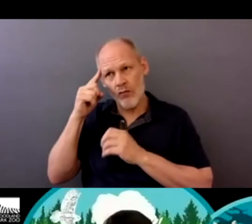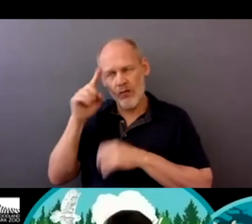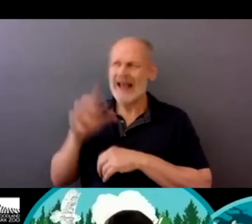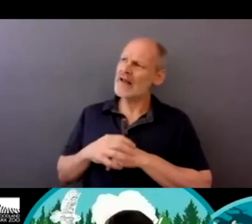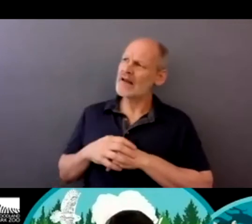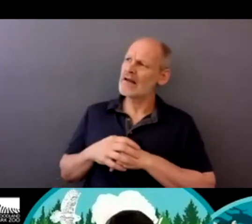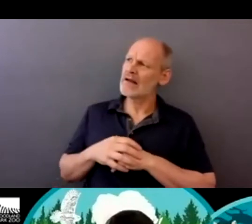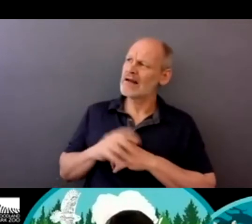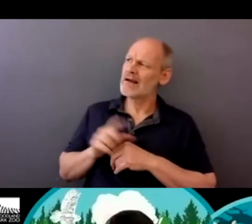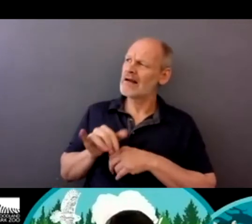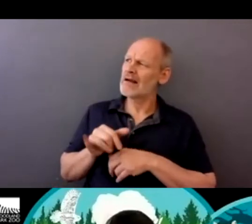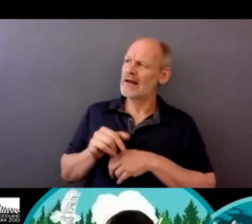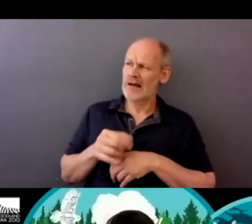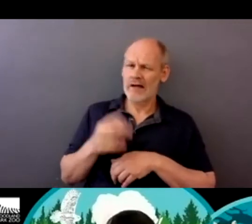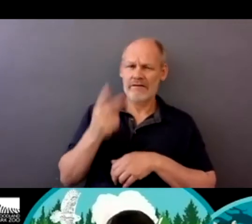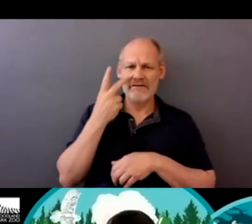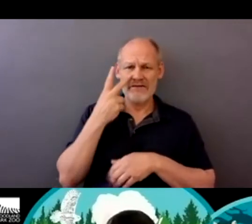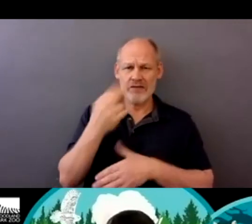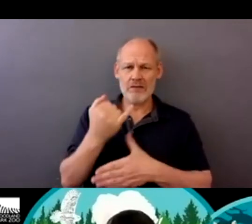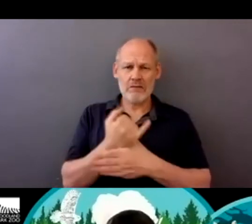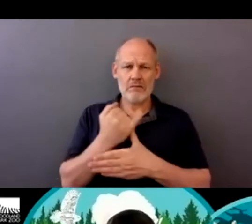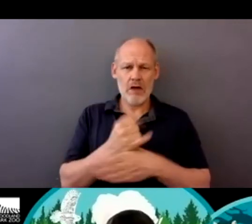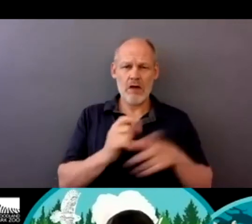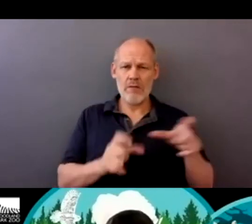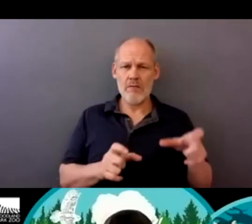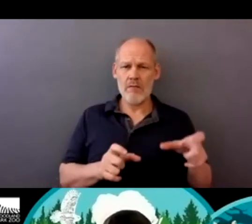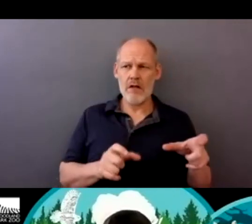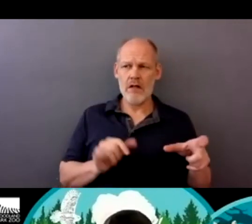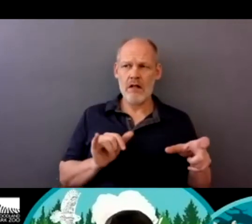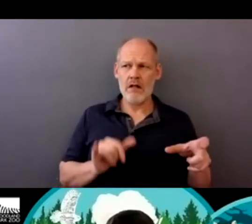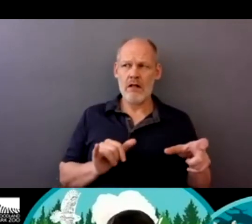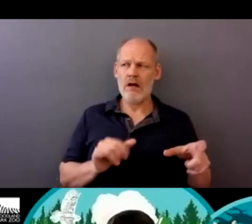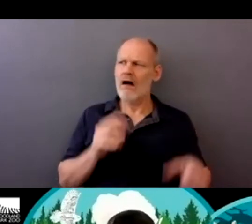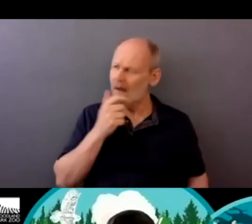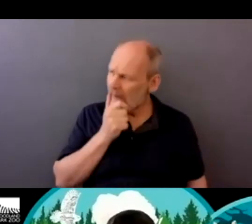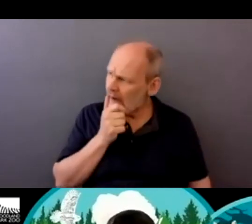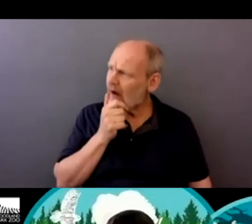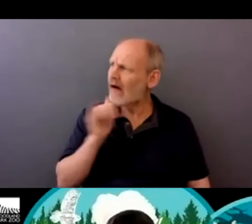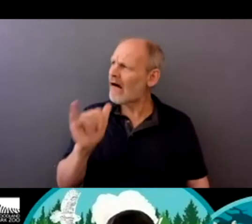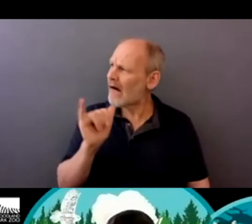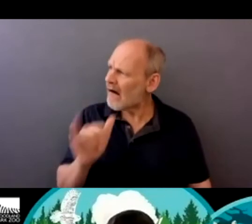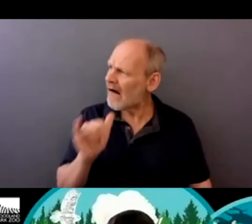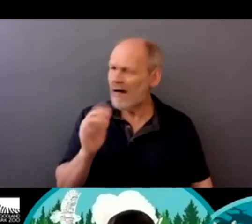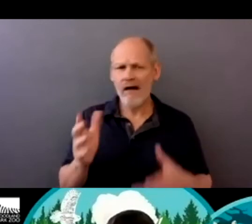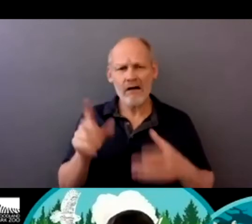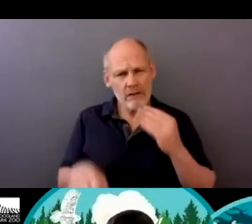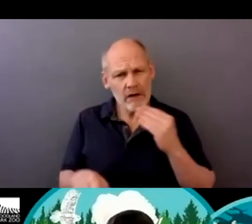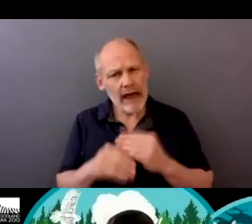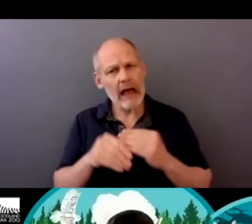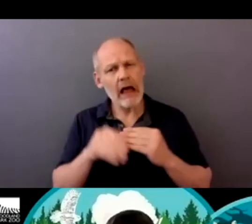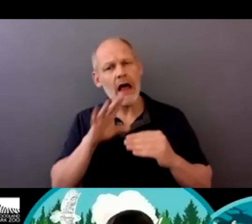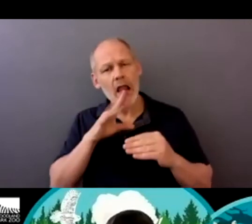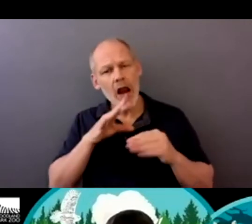The detail description that the docent begins with can enrich the experience for